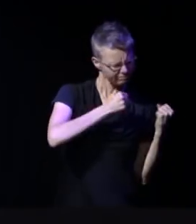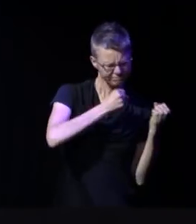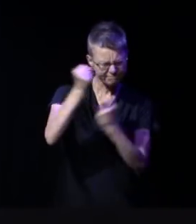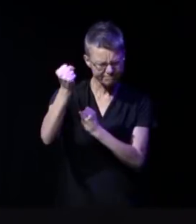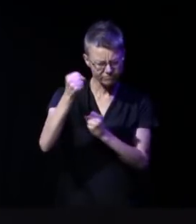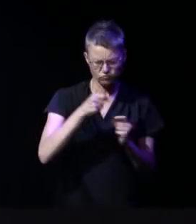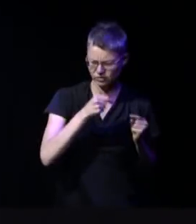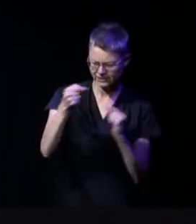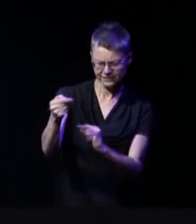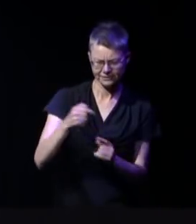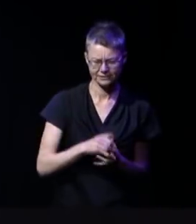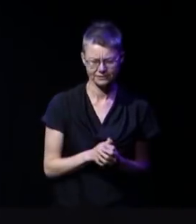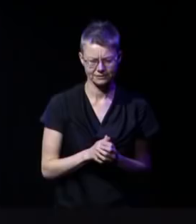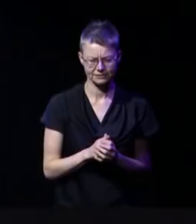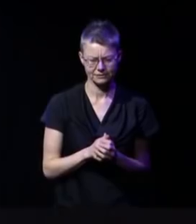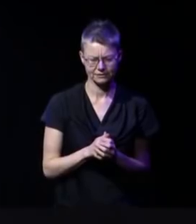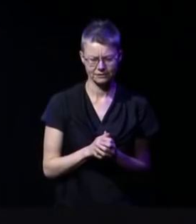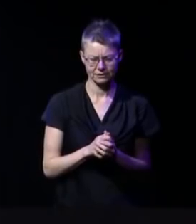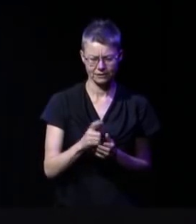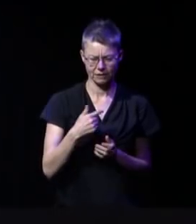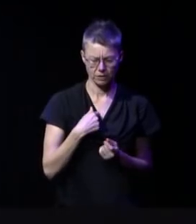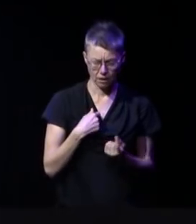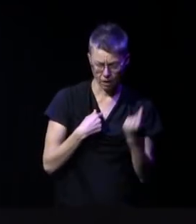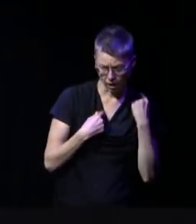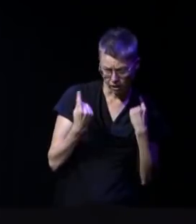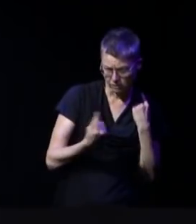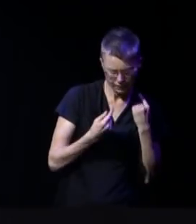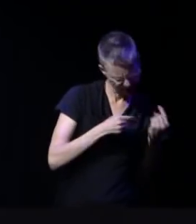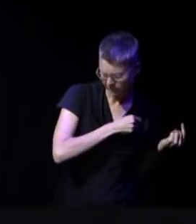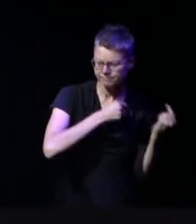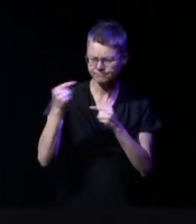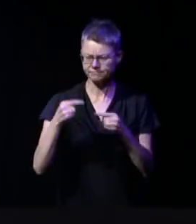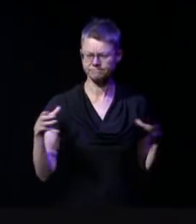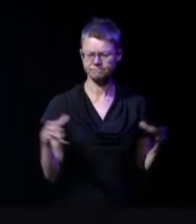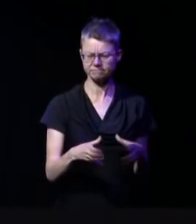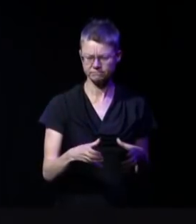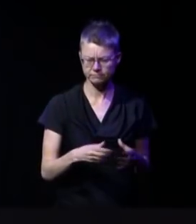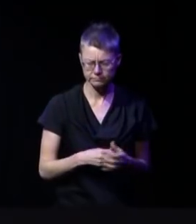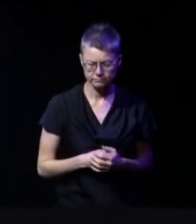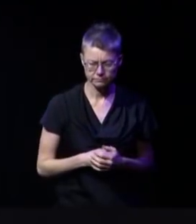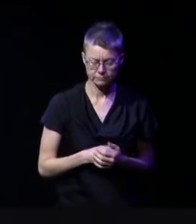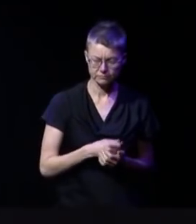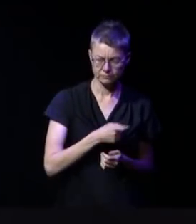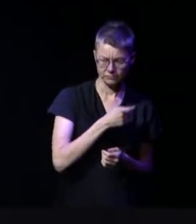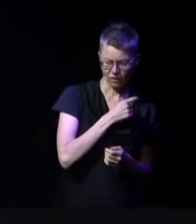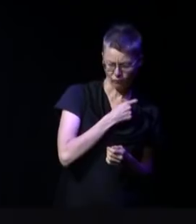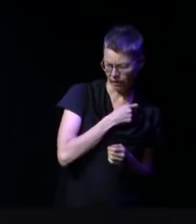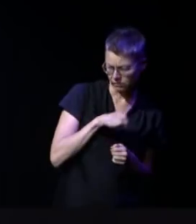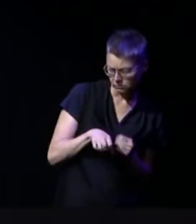to be isolated, refusing to be afraid of claiming our space in the world.